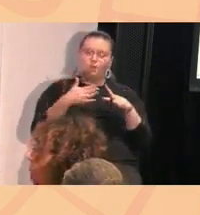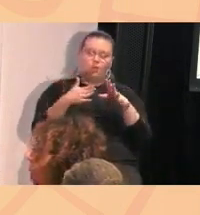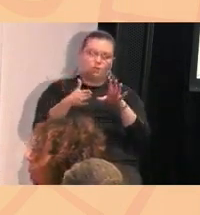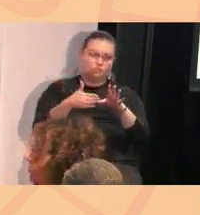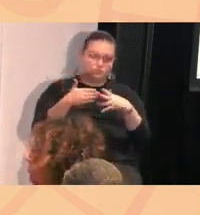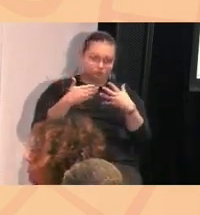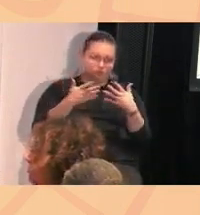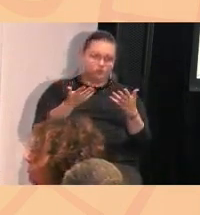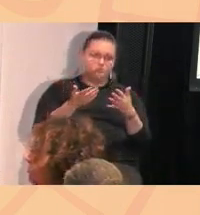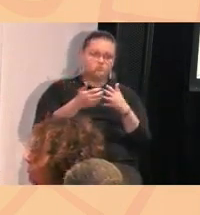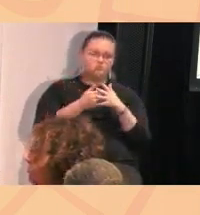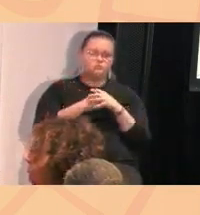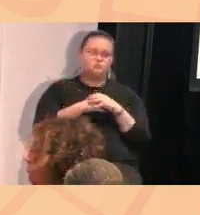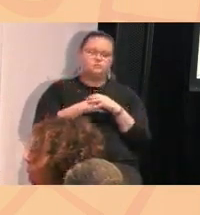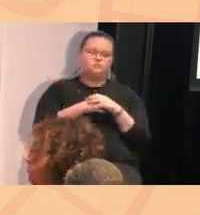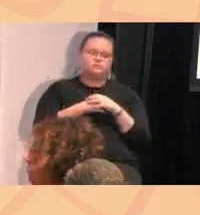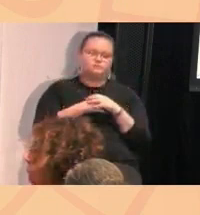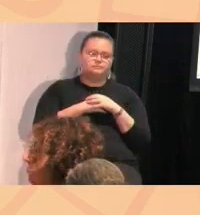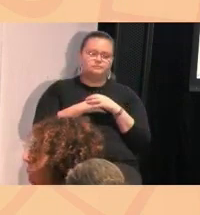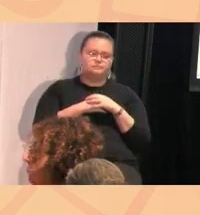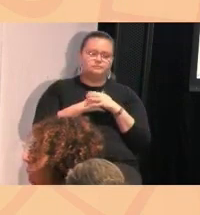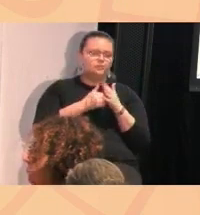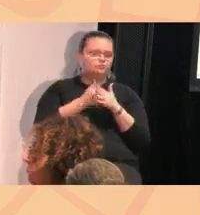long stretches of that highway is pretty much out of the question.